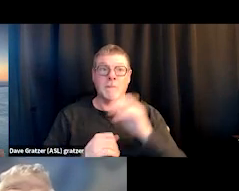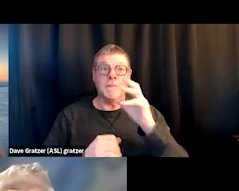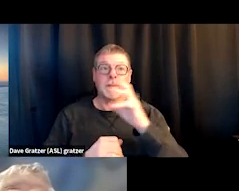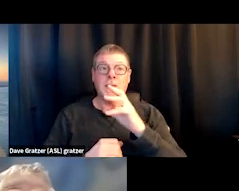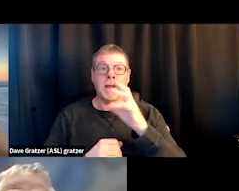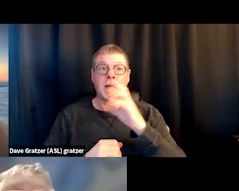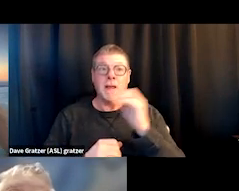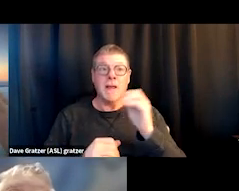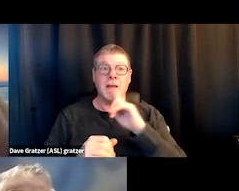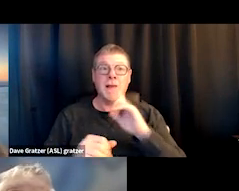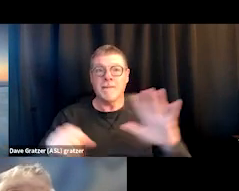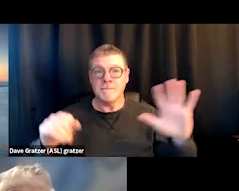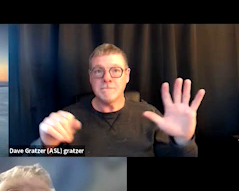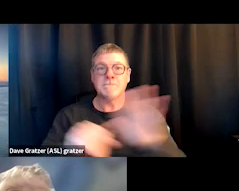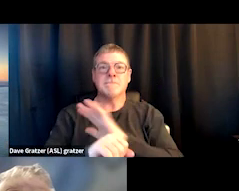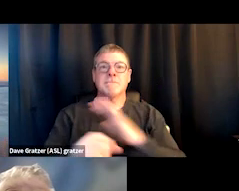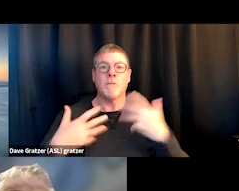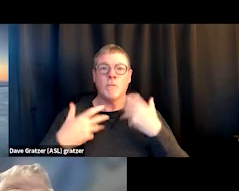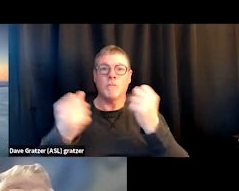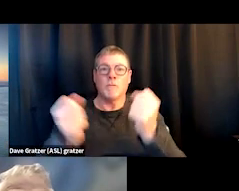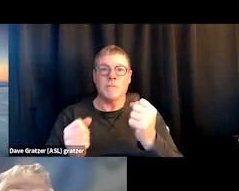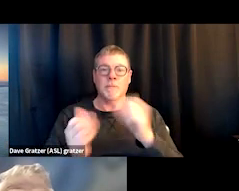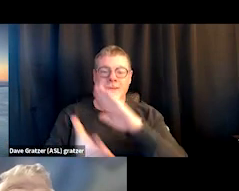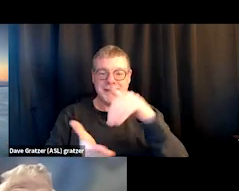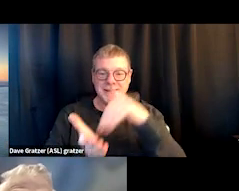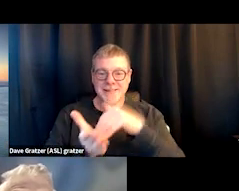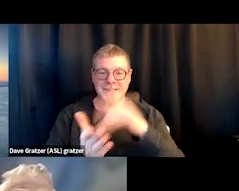whole well-being center of care,